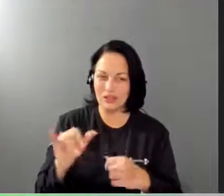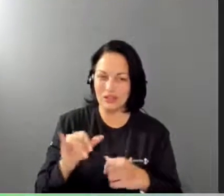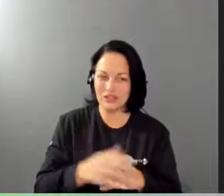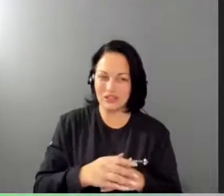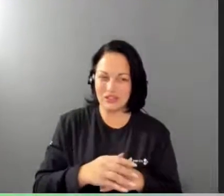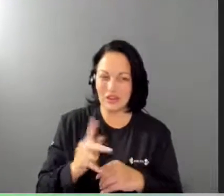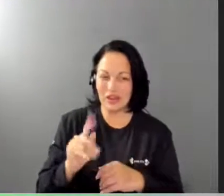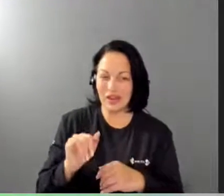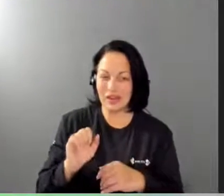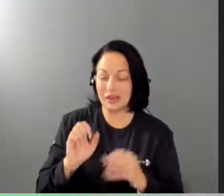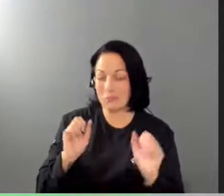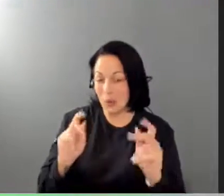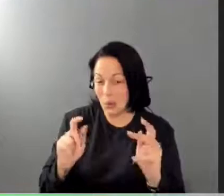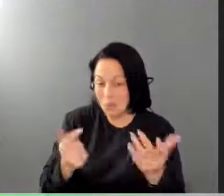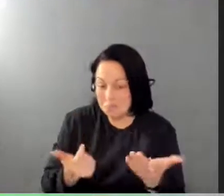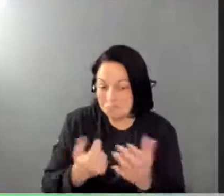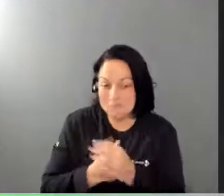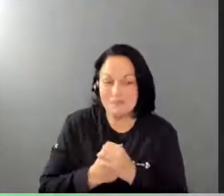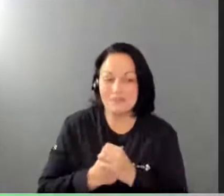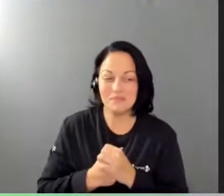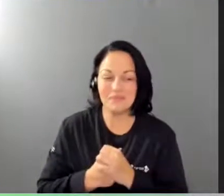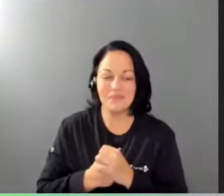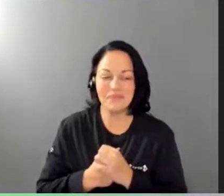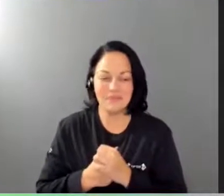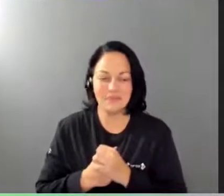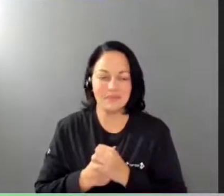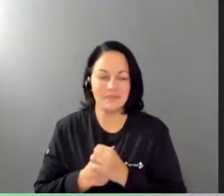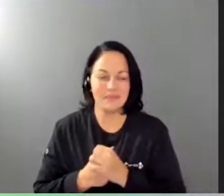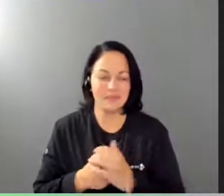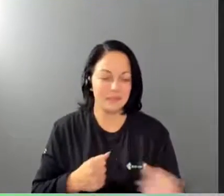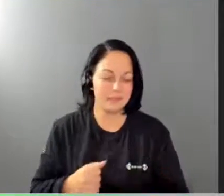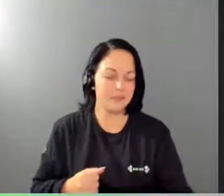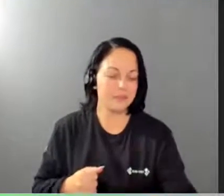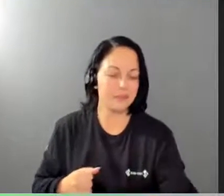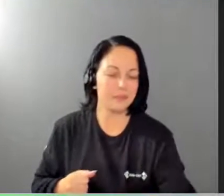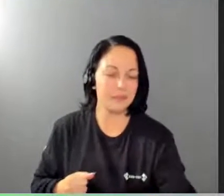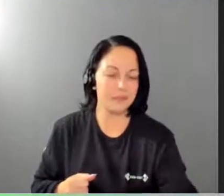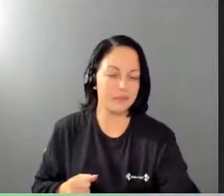to hear. [Heidi Kelly-Gibson] We did get